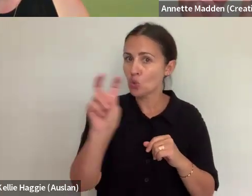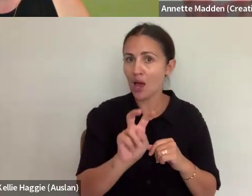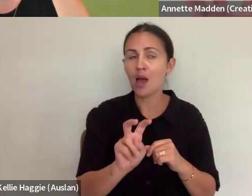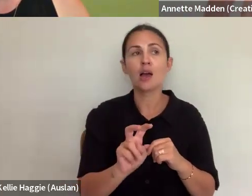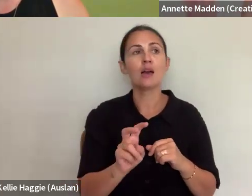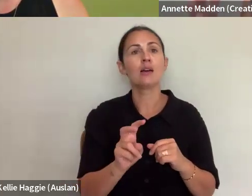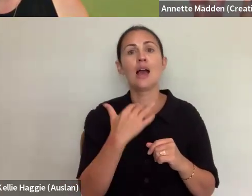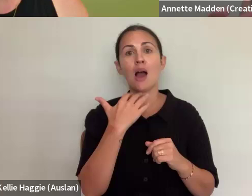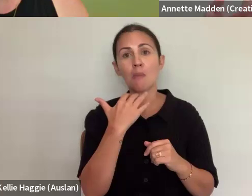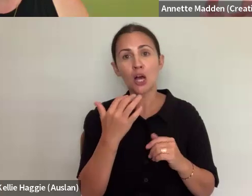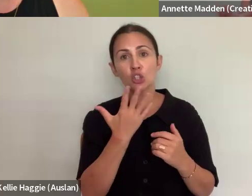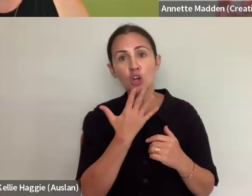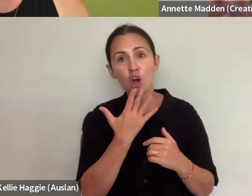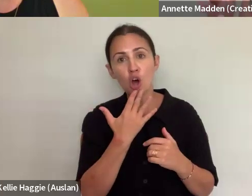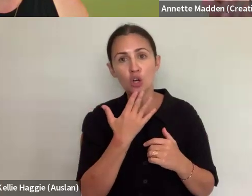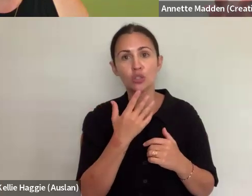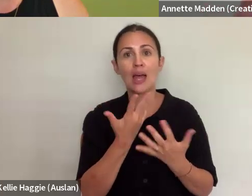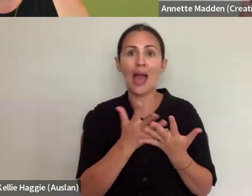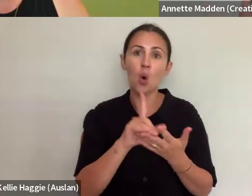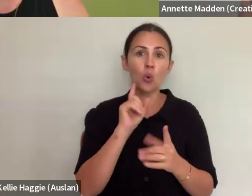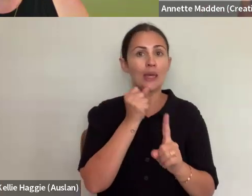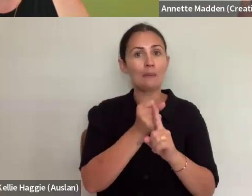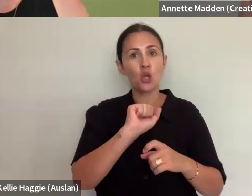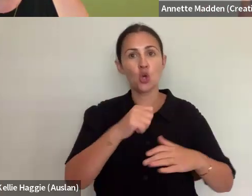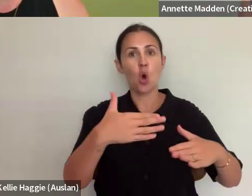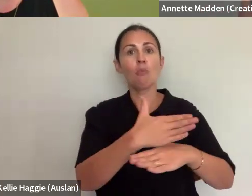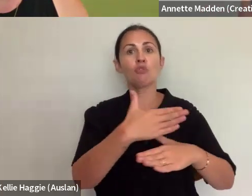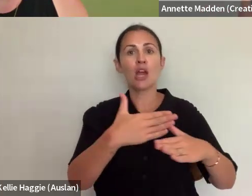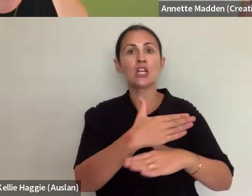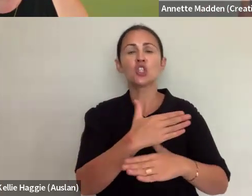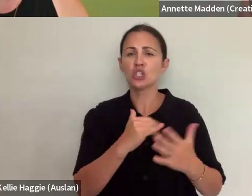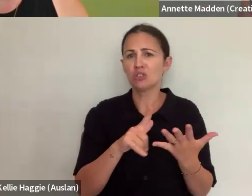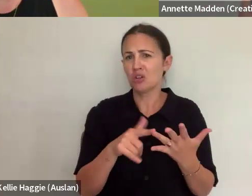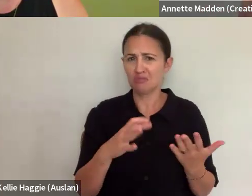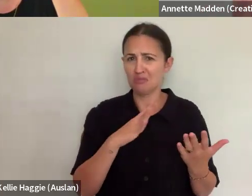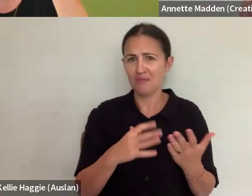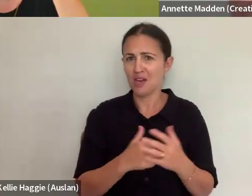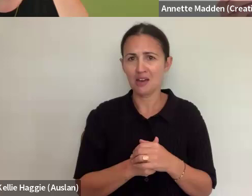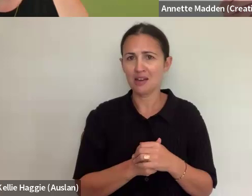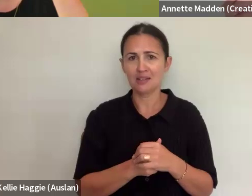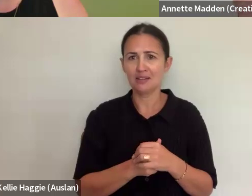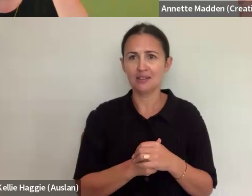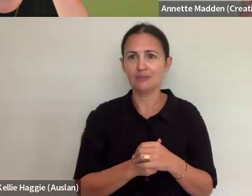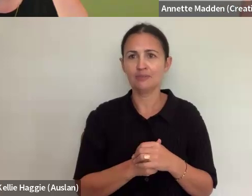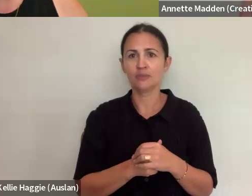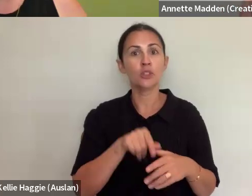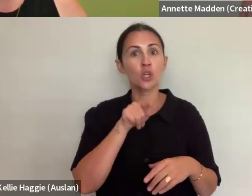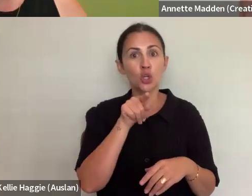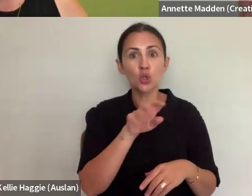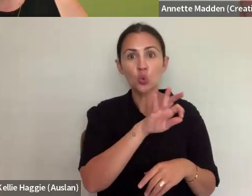can be most effective, then that's absolutely fine, it's just how you talk about that within the program of activity